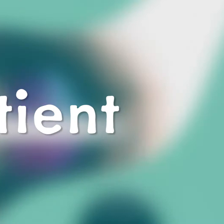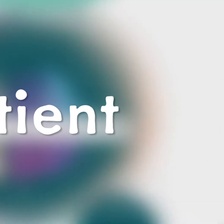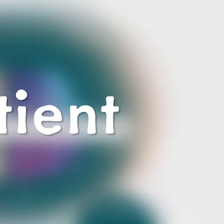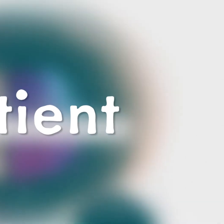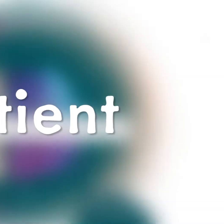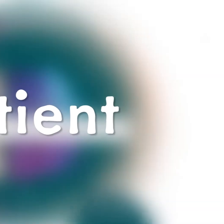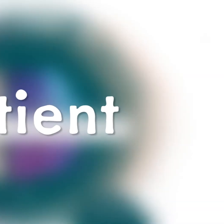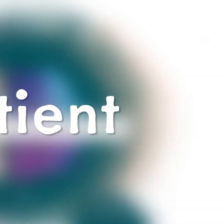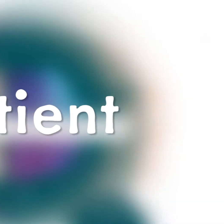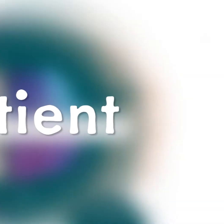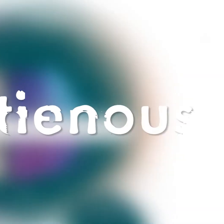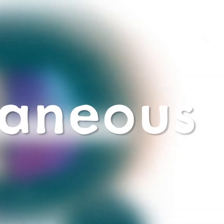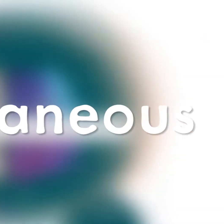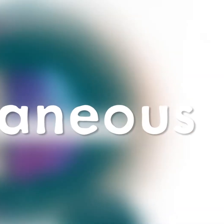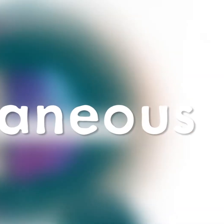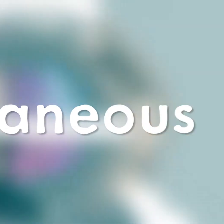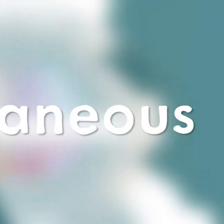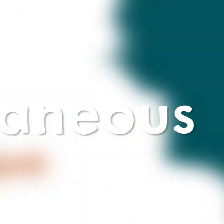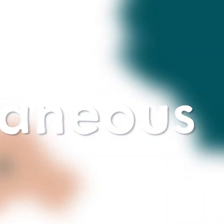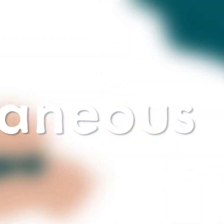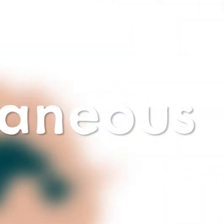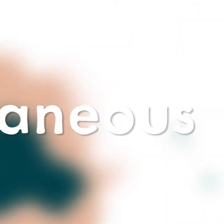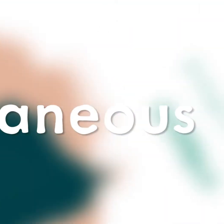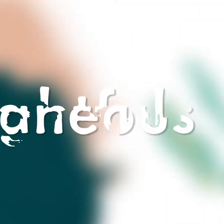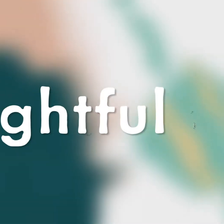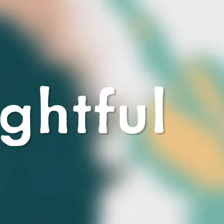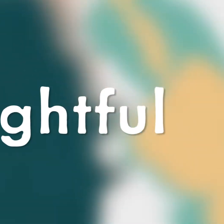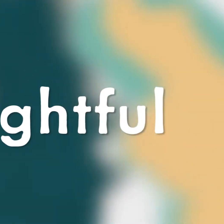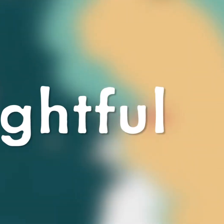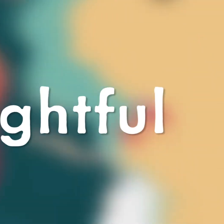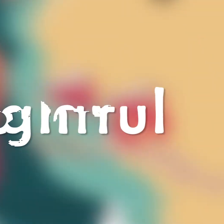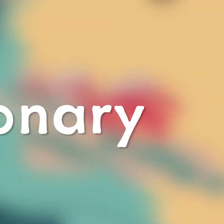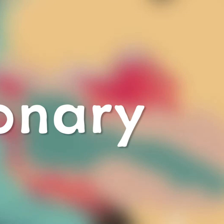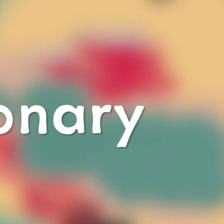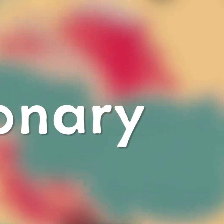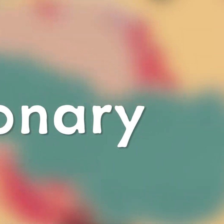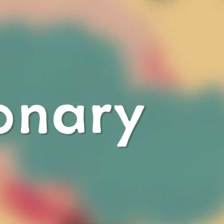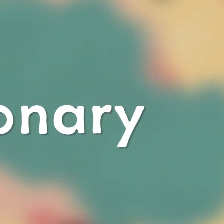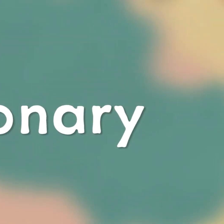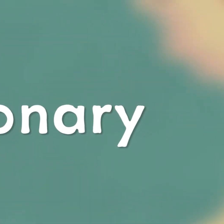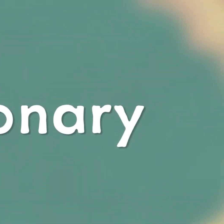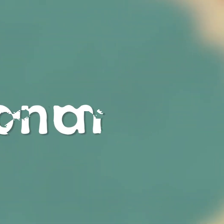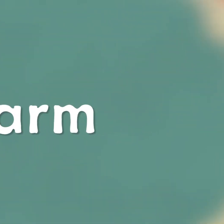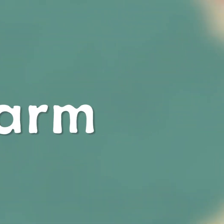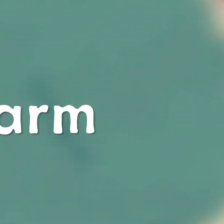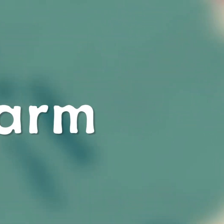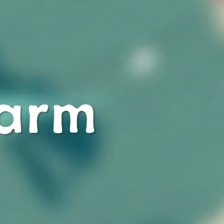patient, spontaneous, thoughtful, visionary, warm.